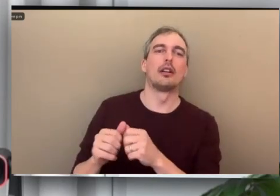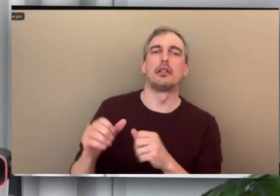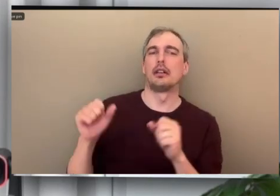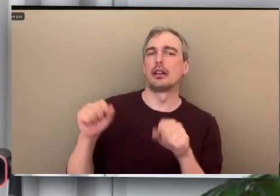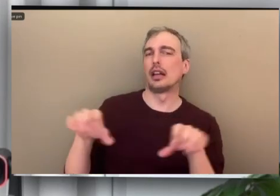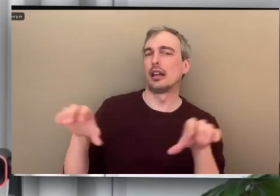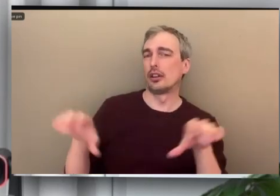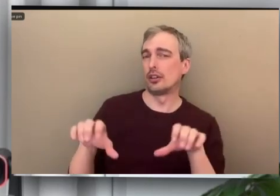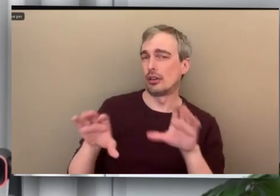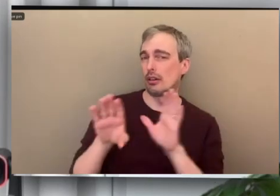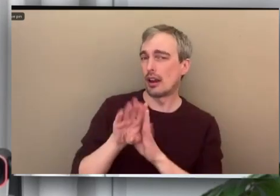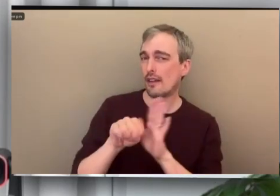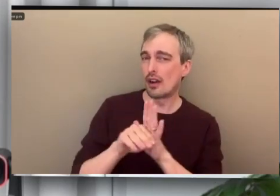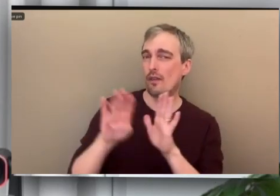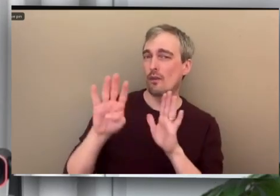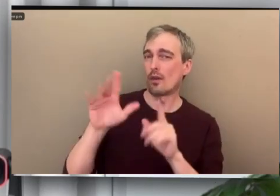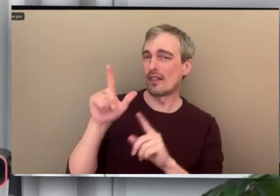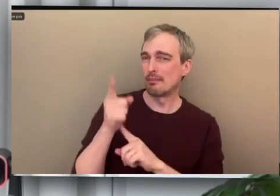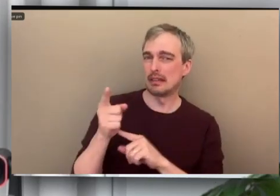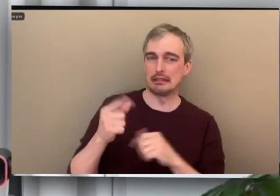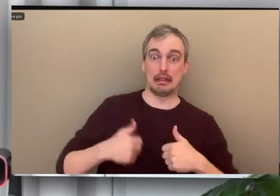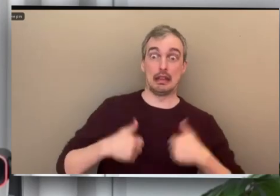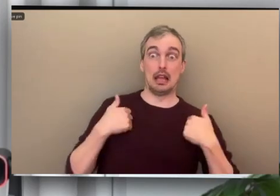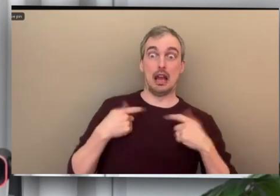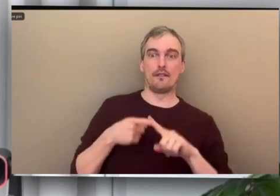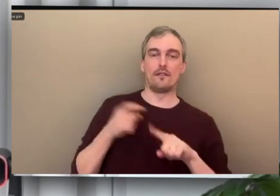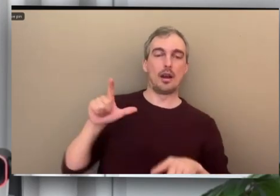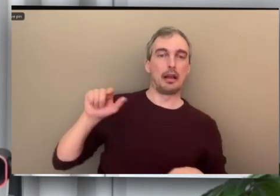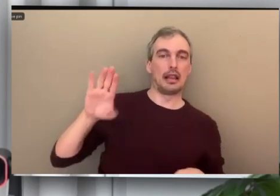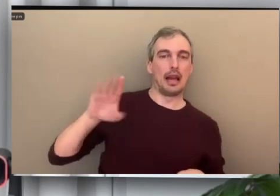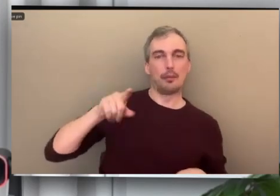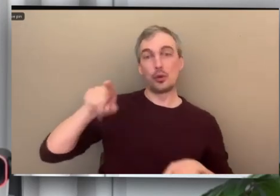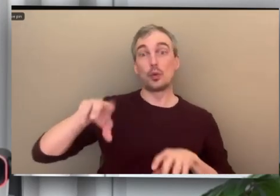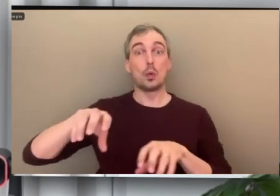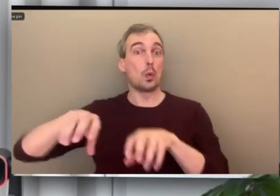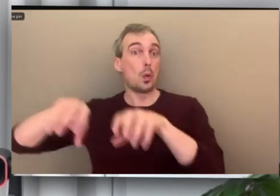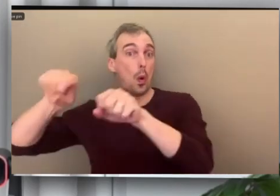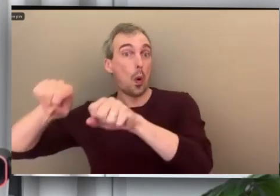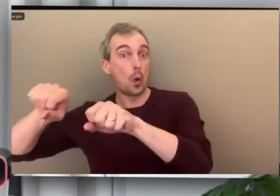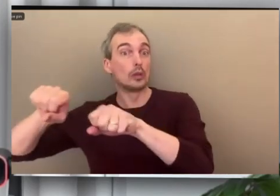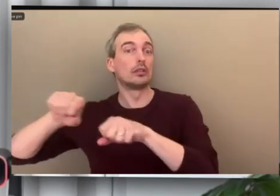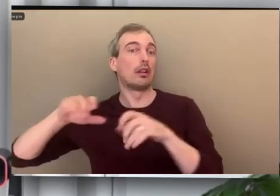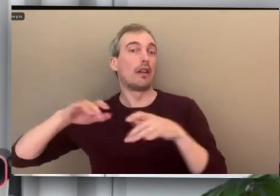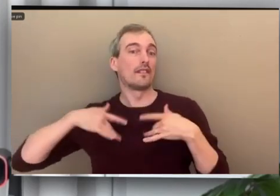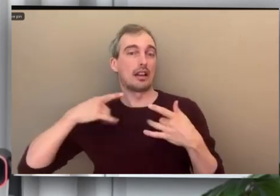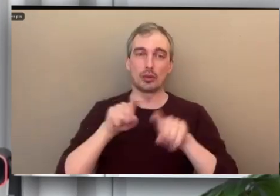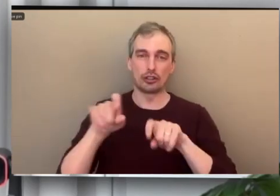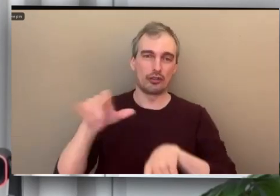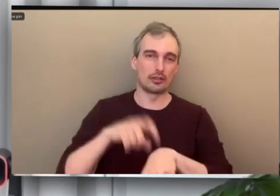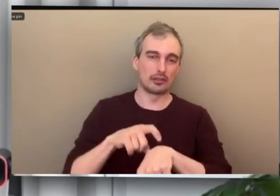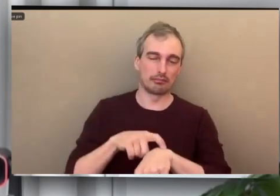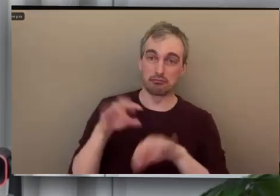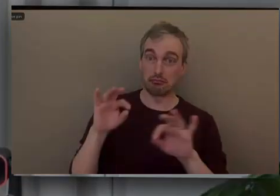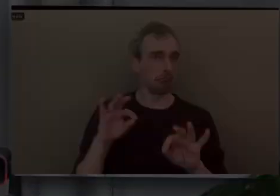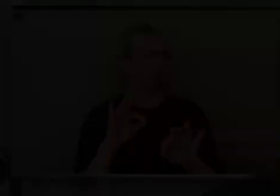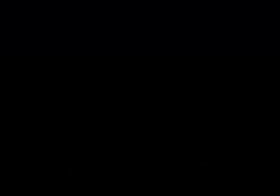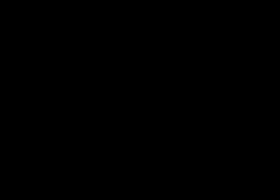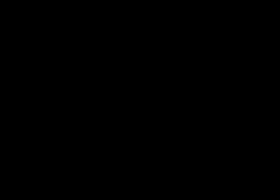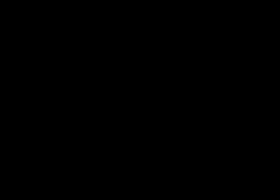And you can kind of host it. And we can do those questions then. Cool. We can absolutely do that. Great. Thanks, again Fred.